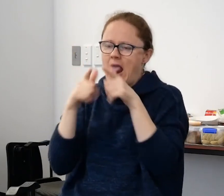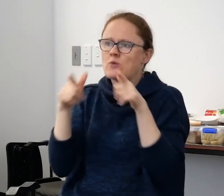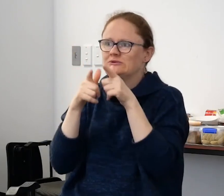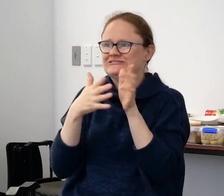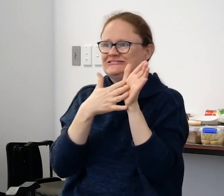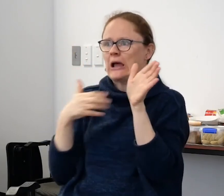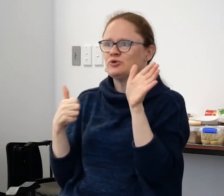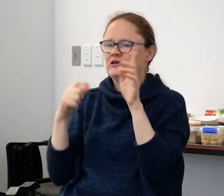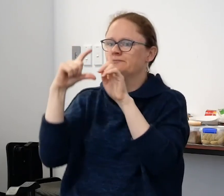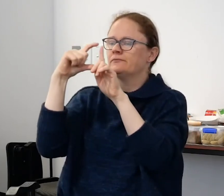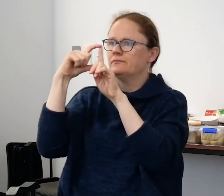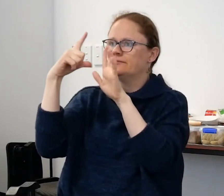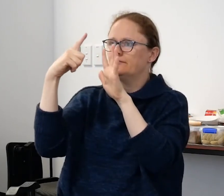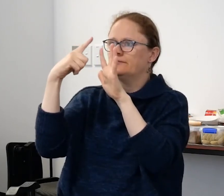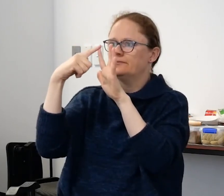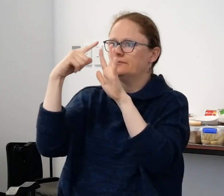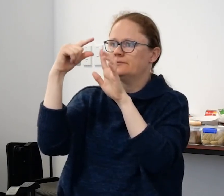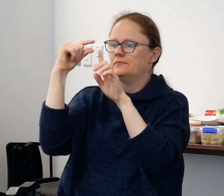and language deprivation.